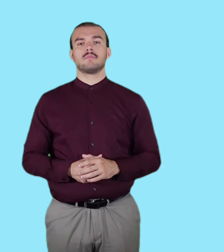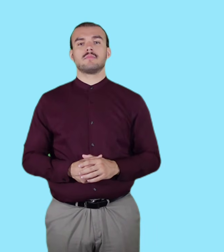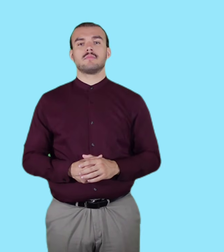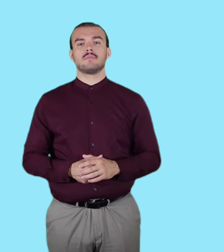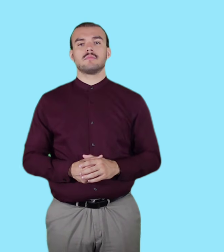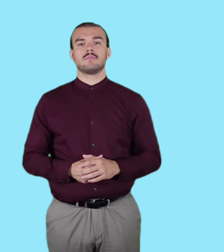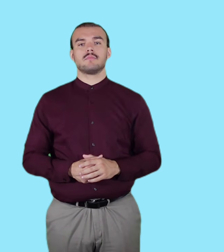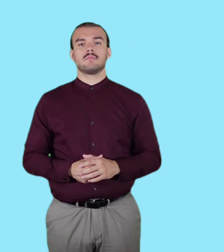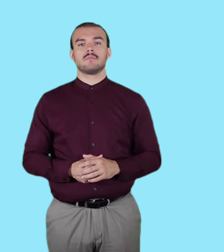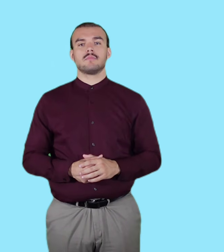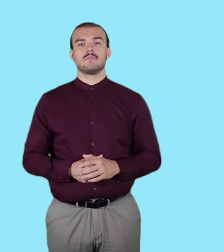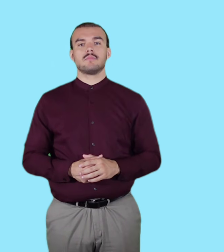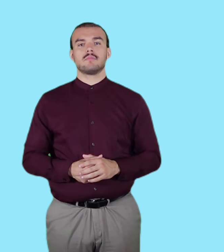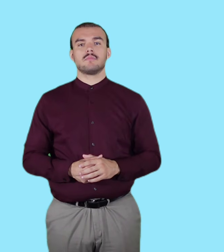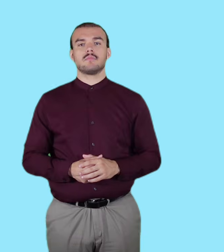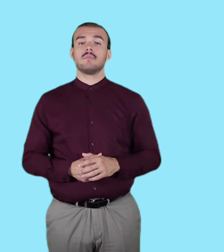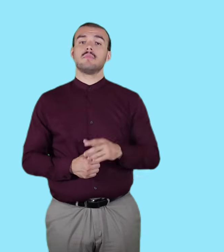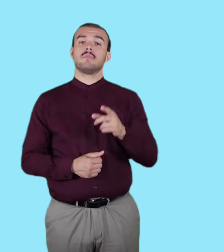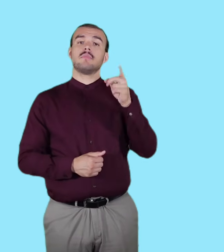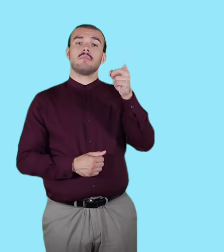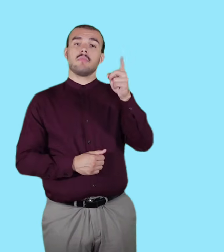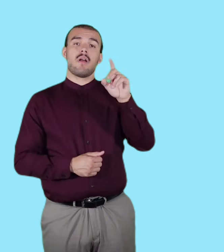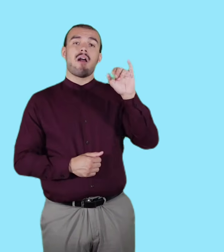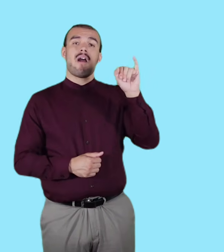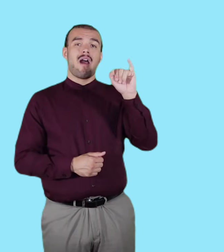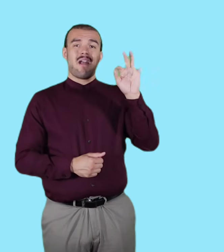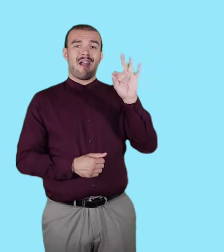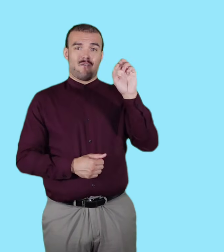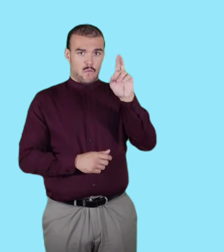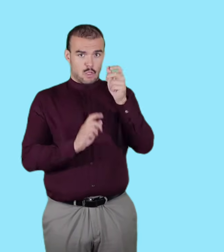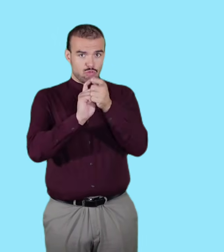Question: Can the IFR be changed?